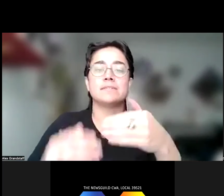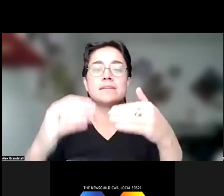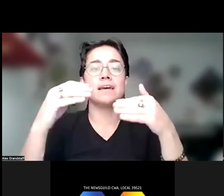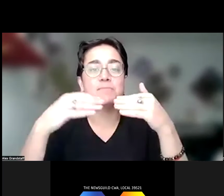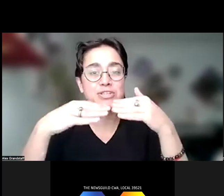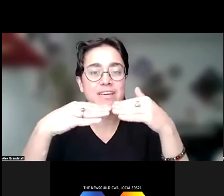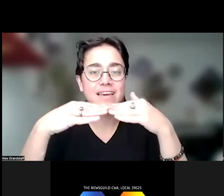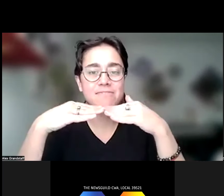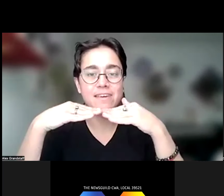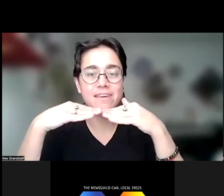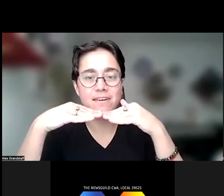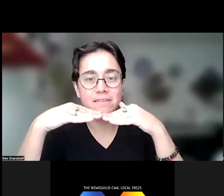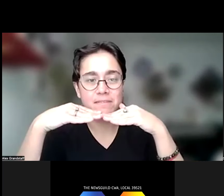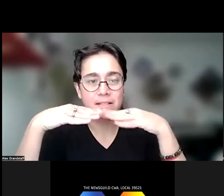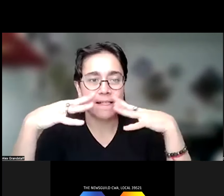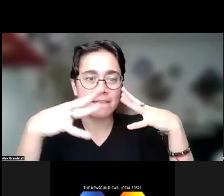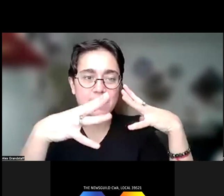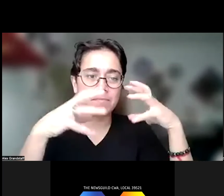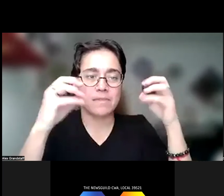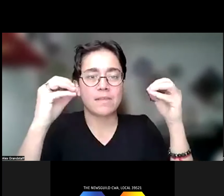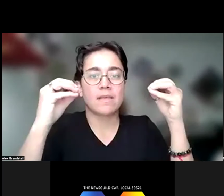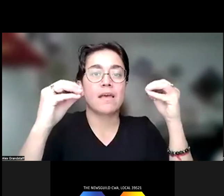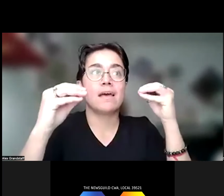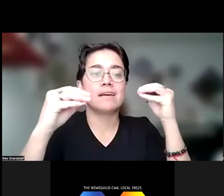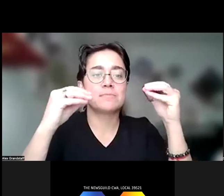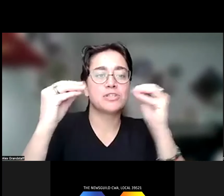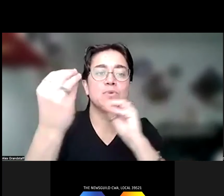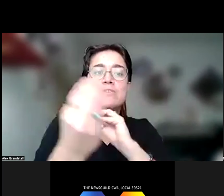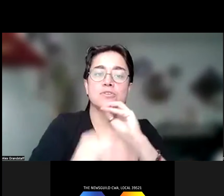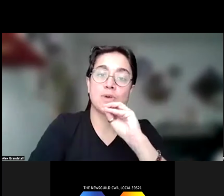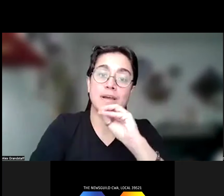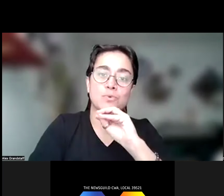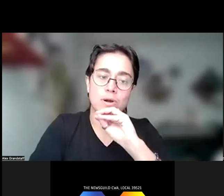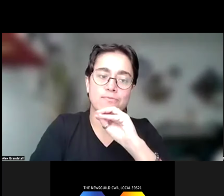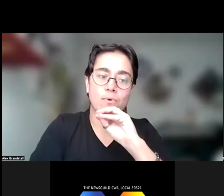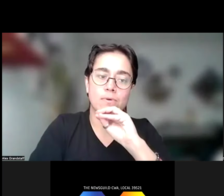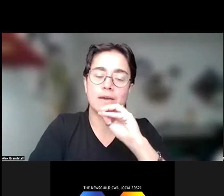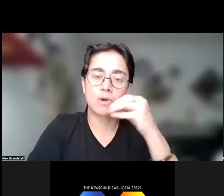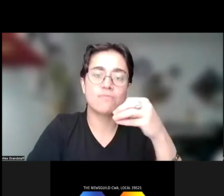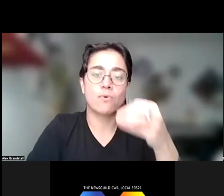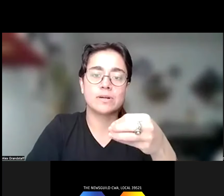It is important to be considerate and respectful of their time when you do meet with